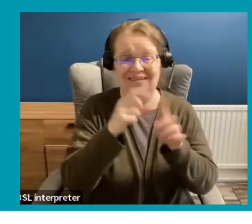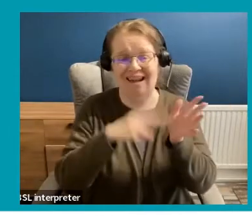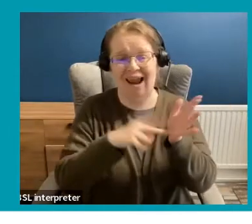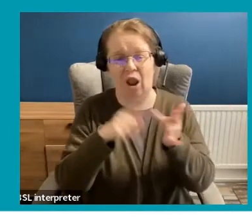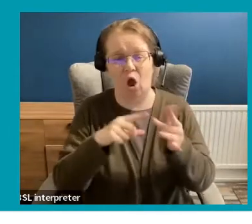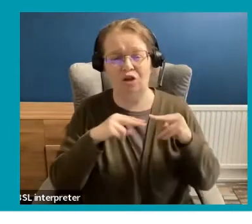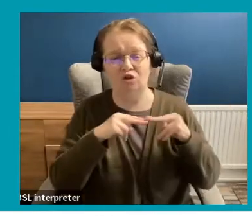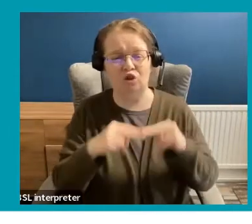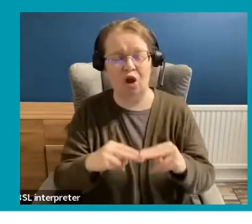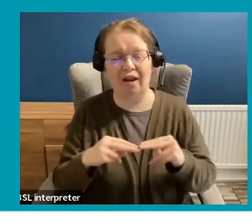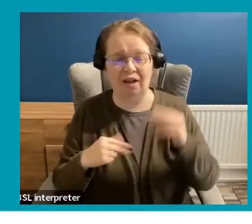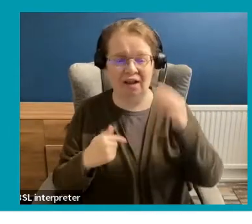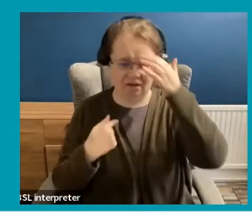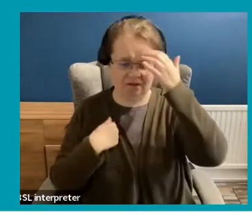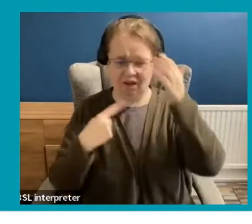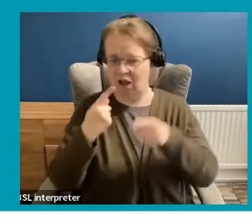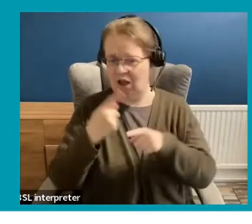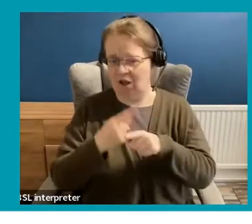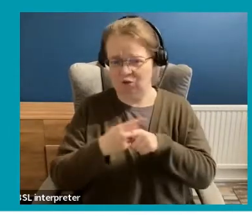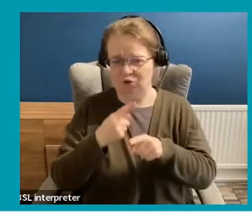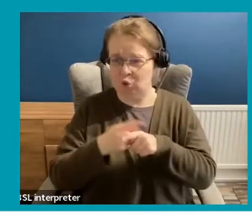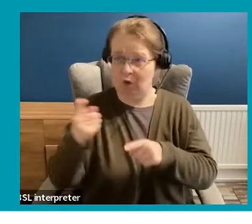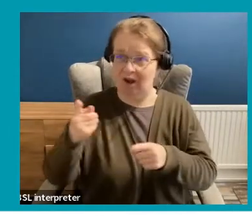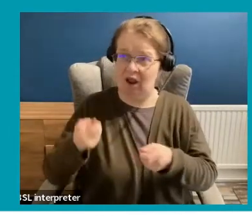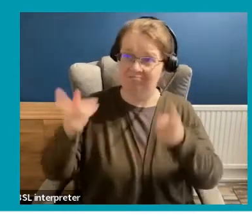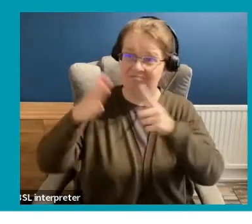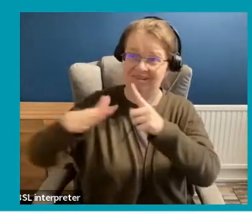I taught senior leaders who are feeling